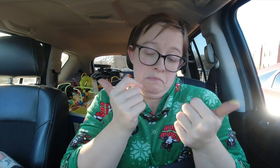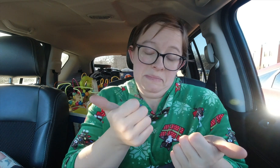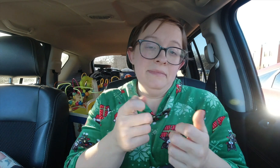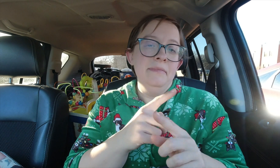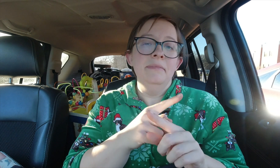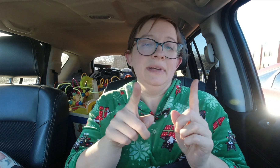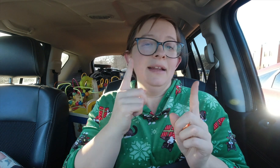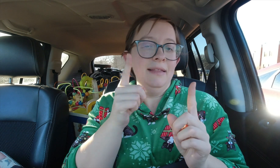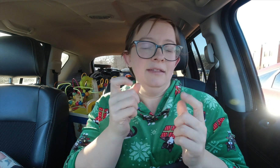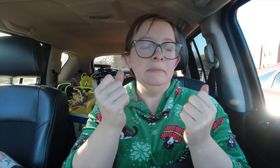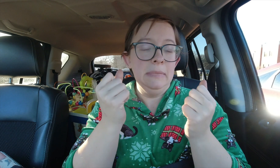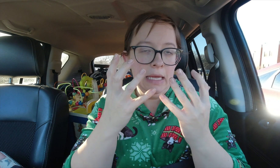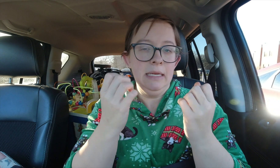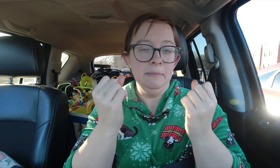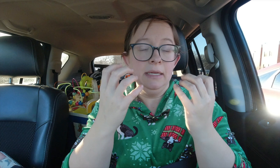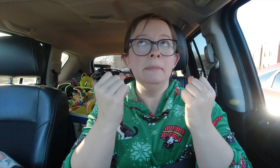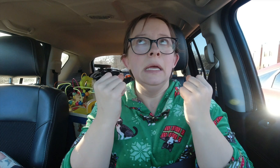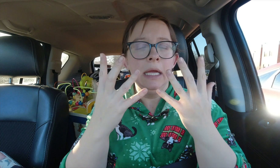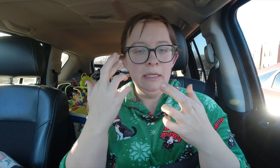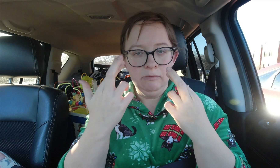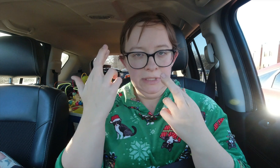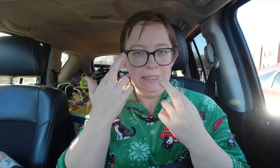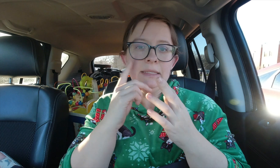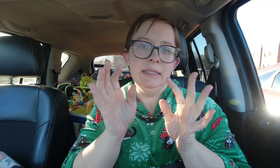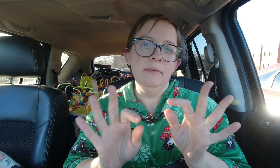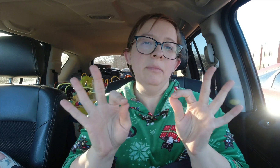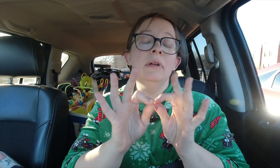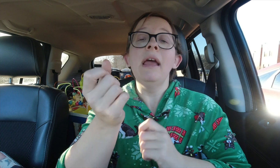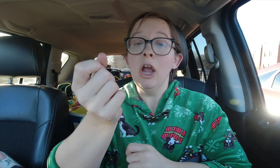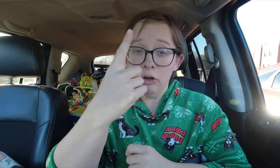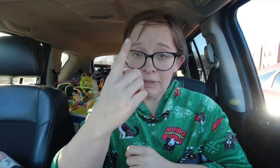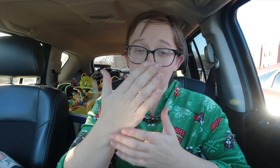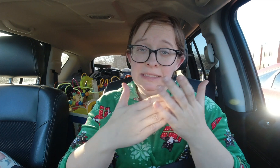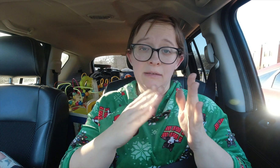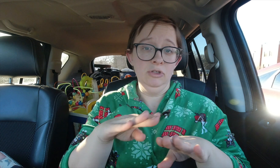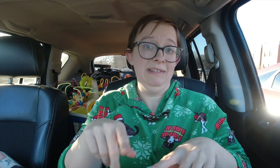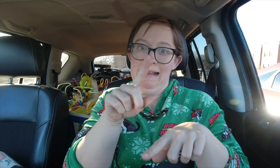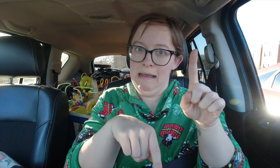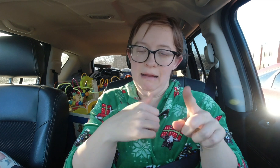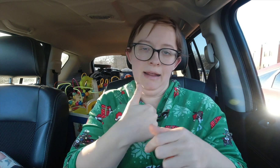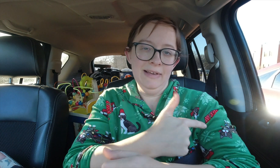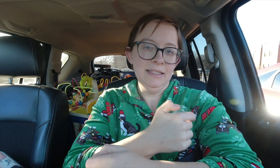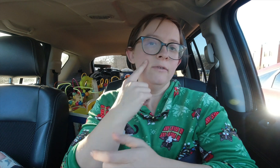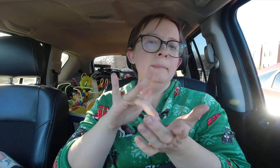I mean that is your decision, but I think that there are many, many, many reasons that are important to vaccinate.